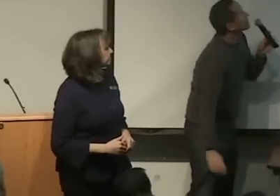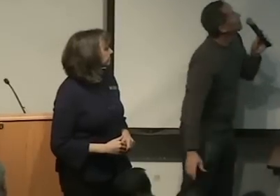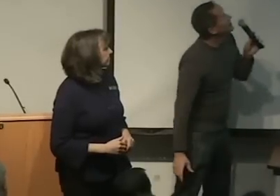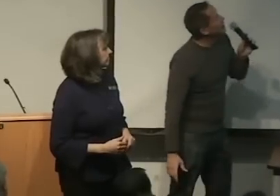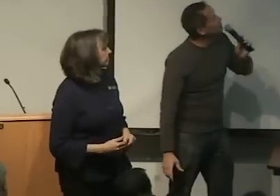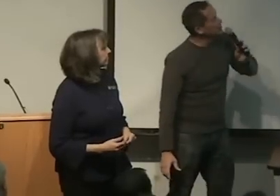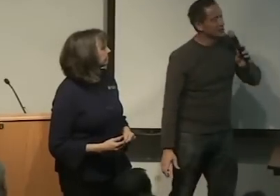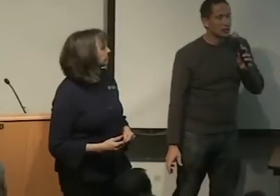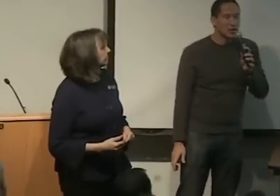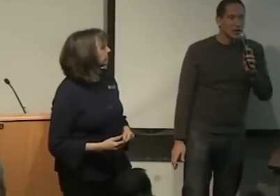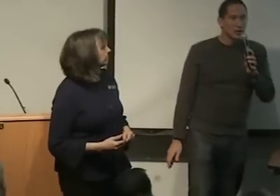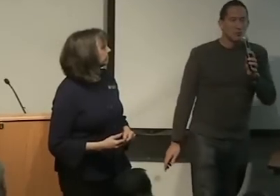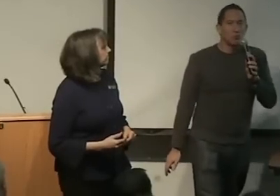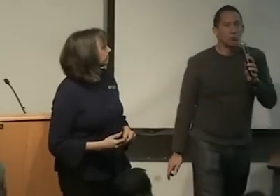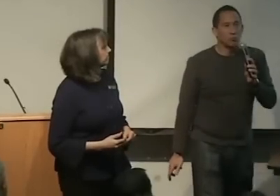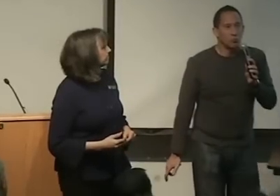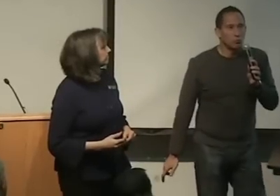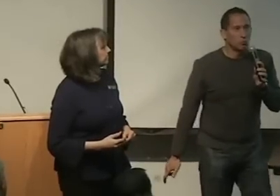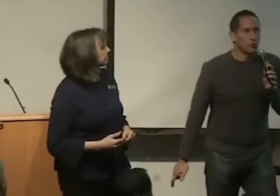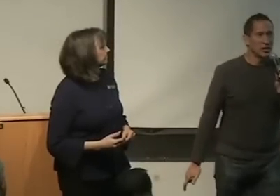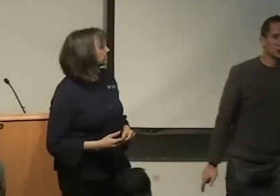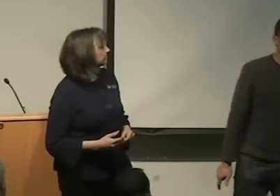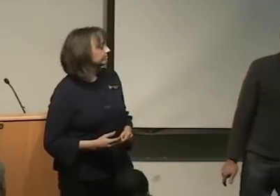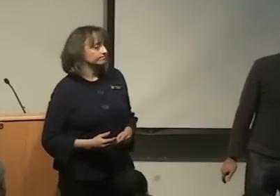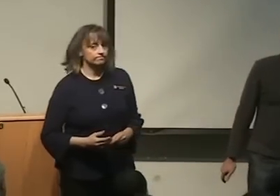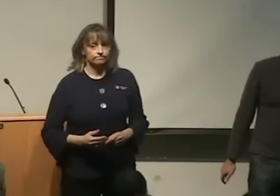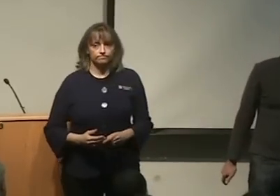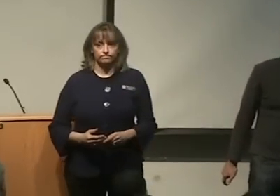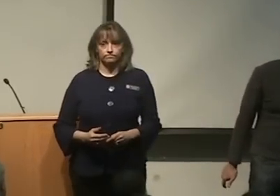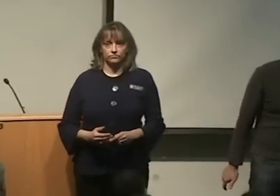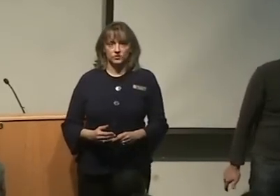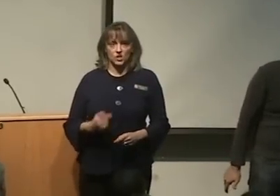That would be that we aren't really the changed people.